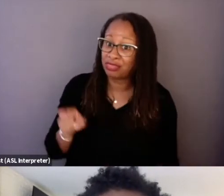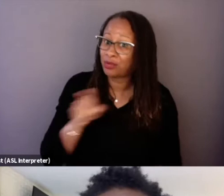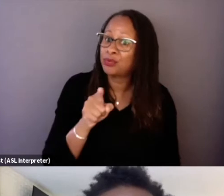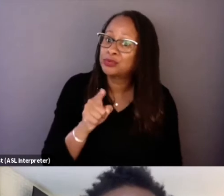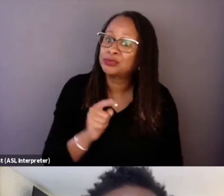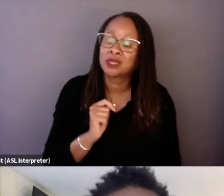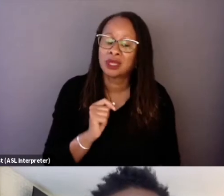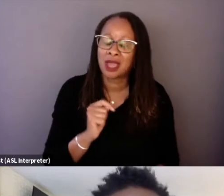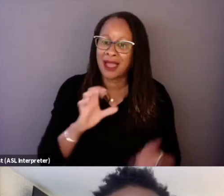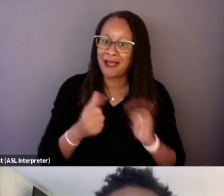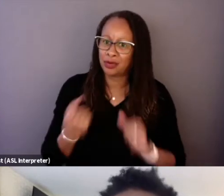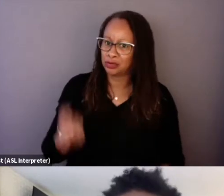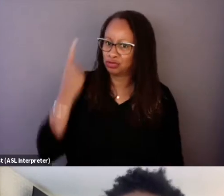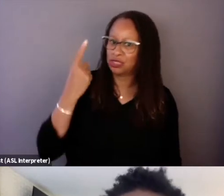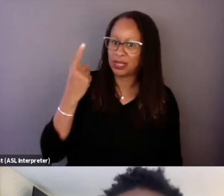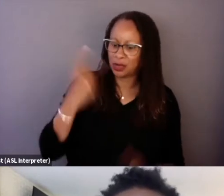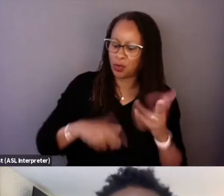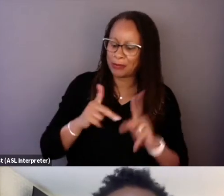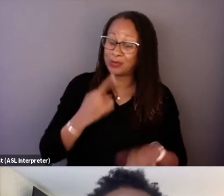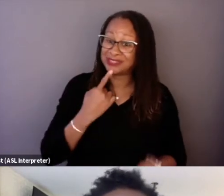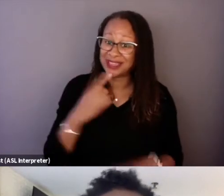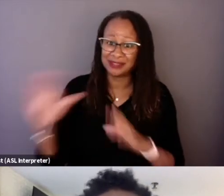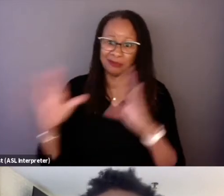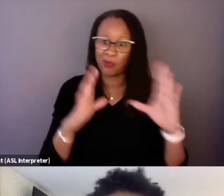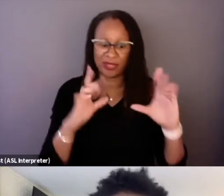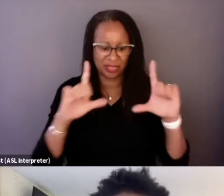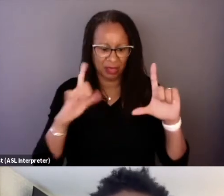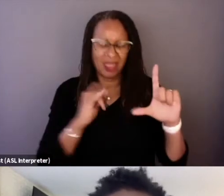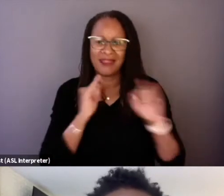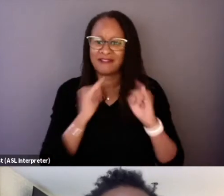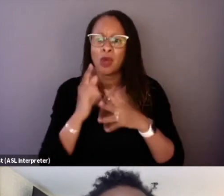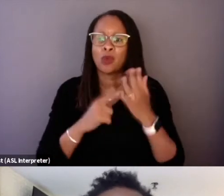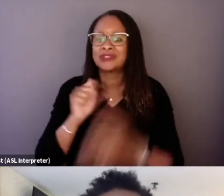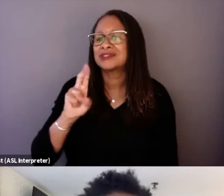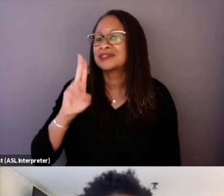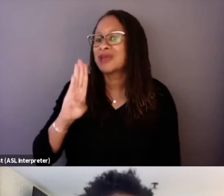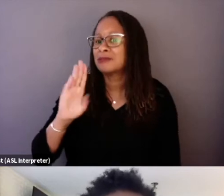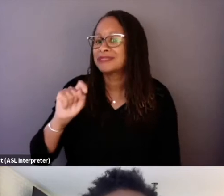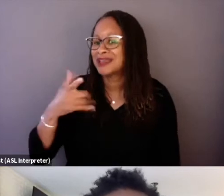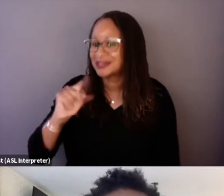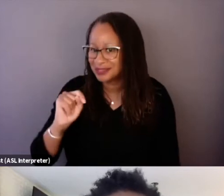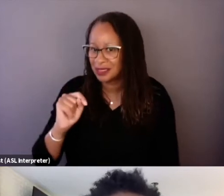how to understand what people were saying, what was subtext, you know? What was...